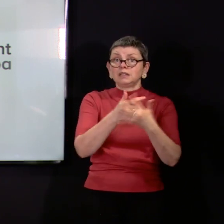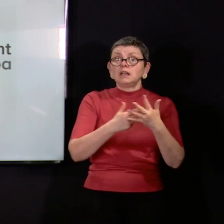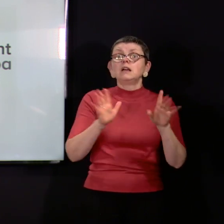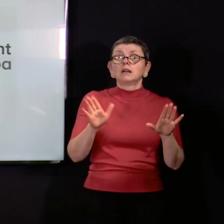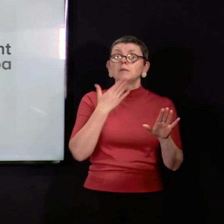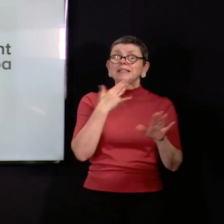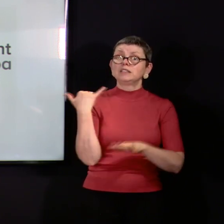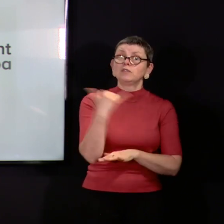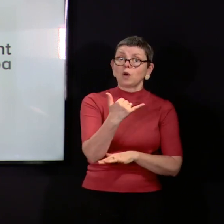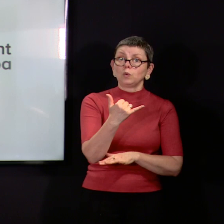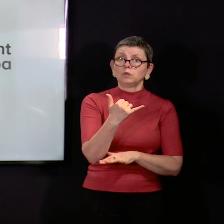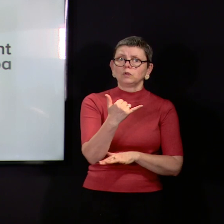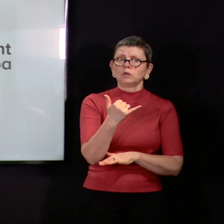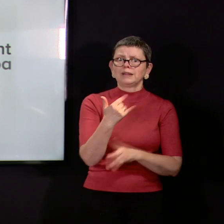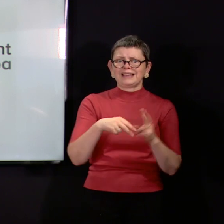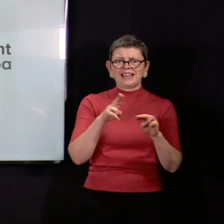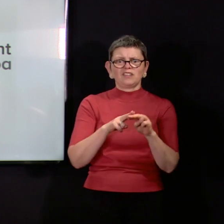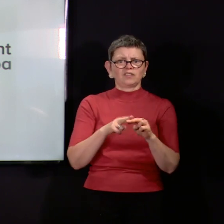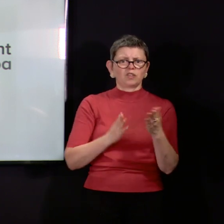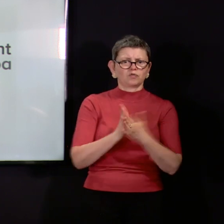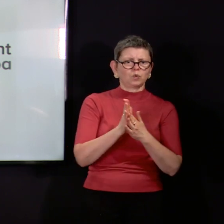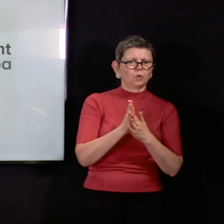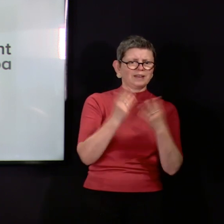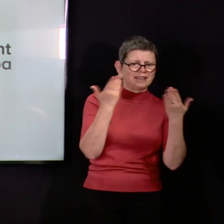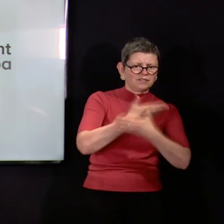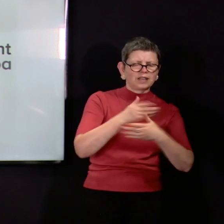you have COVID symptoms that worsen or last more than seven days, then call 111.